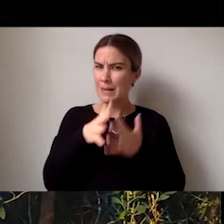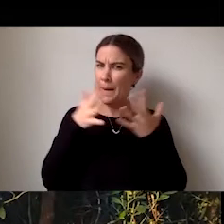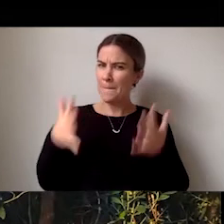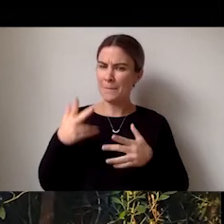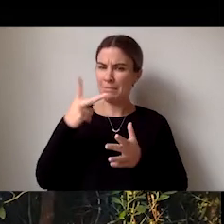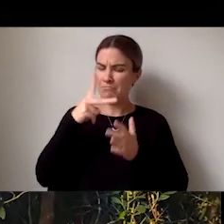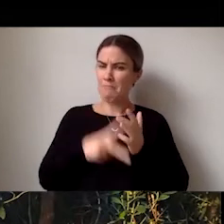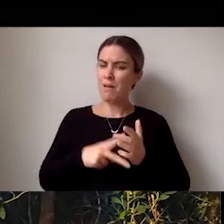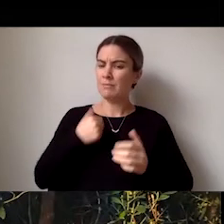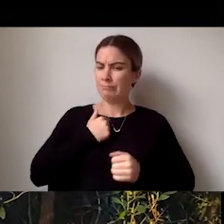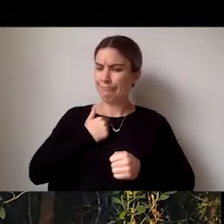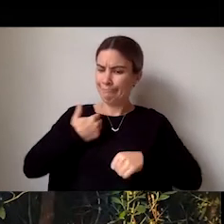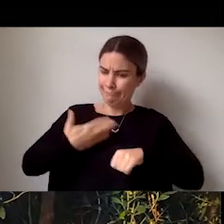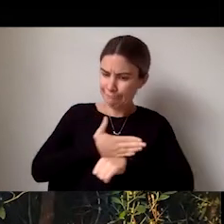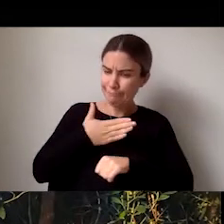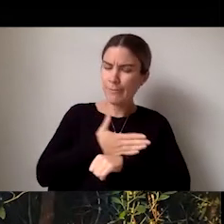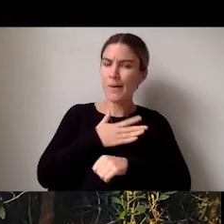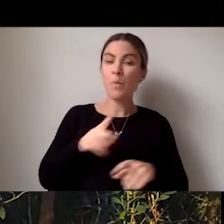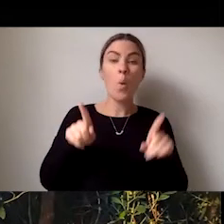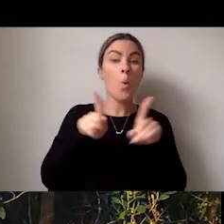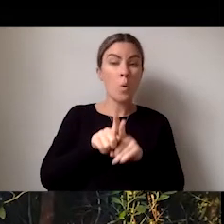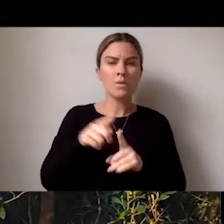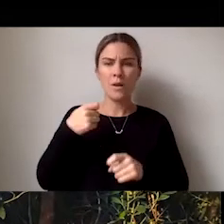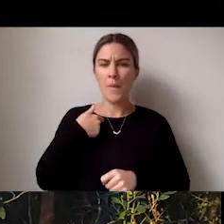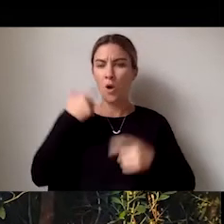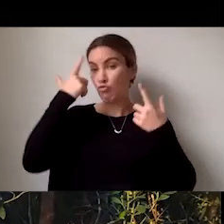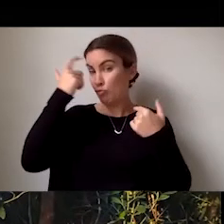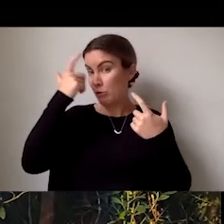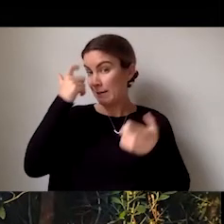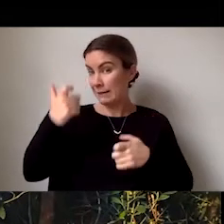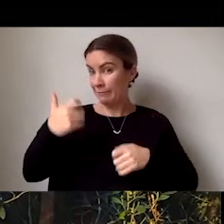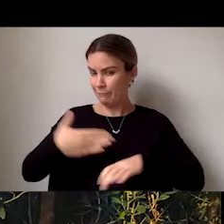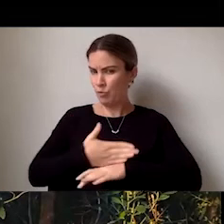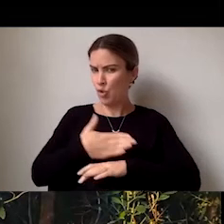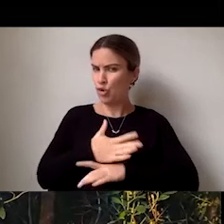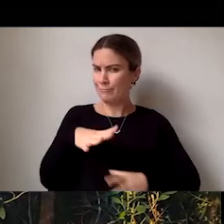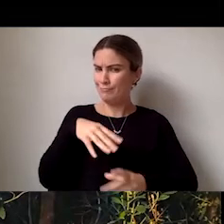something that my creative practices also has involved. My professional